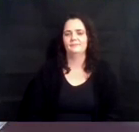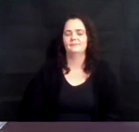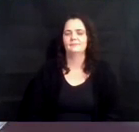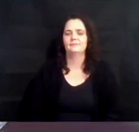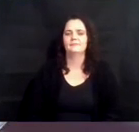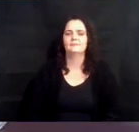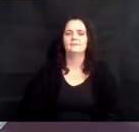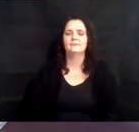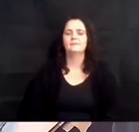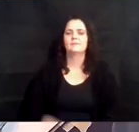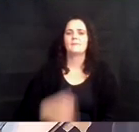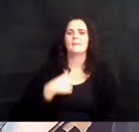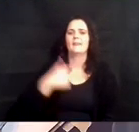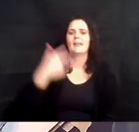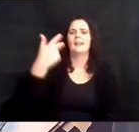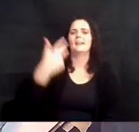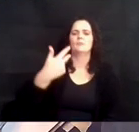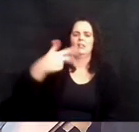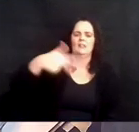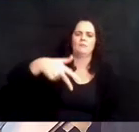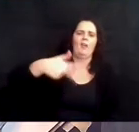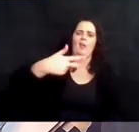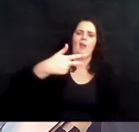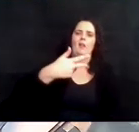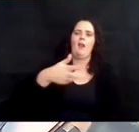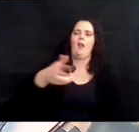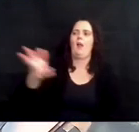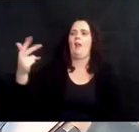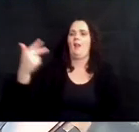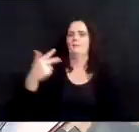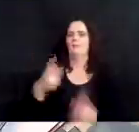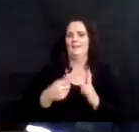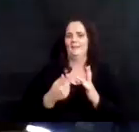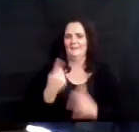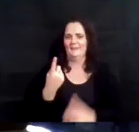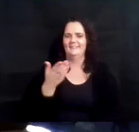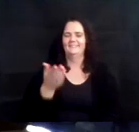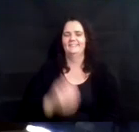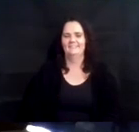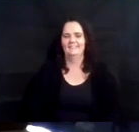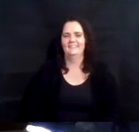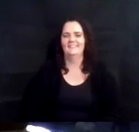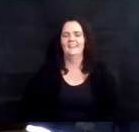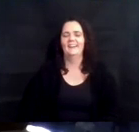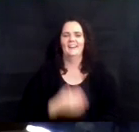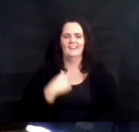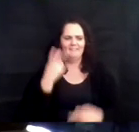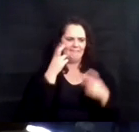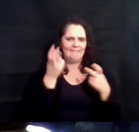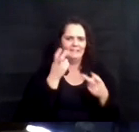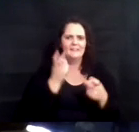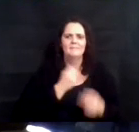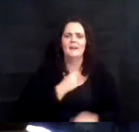cameras back here, I've got to find my scissors which...